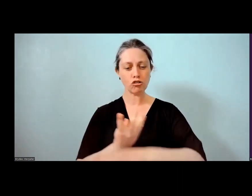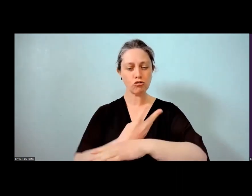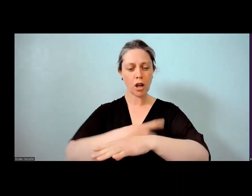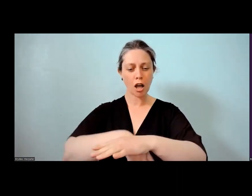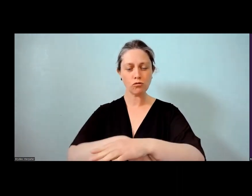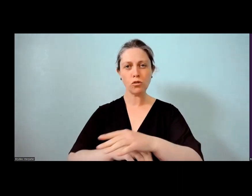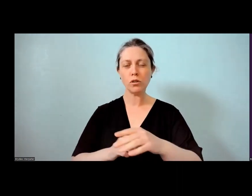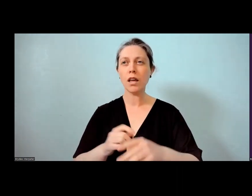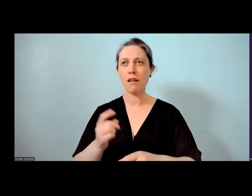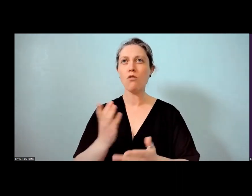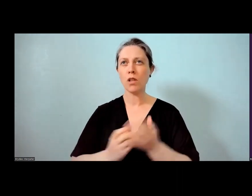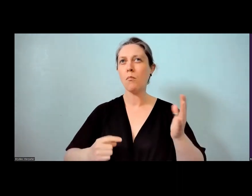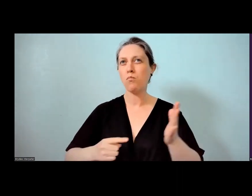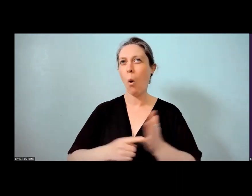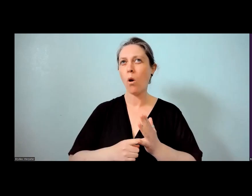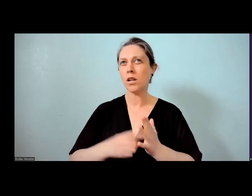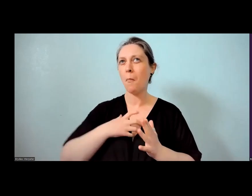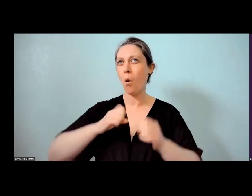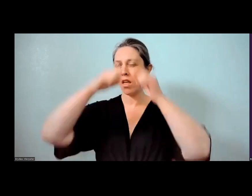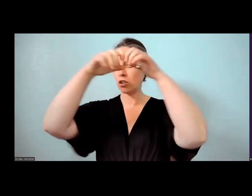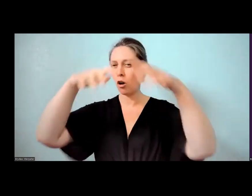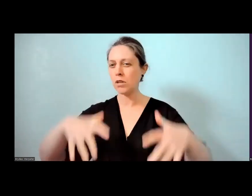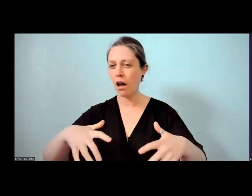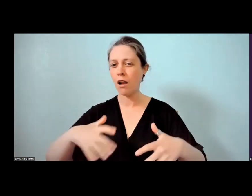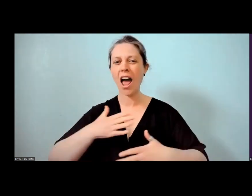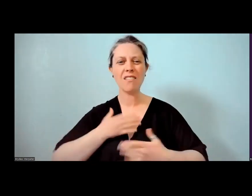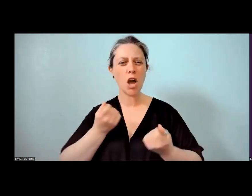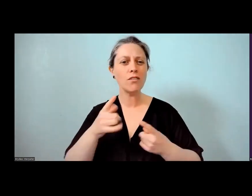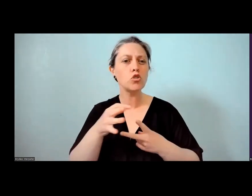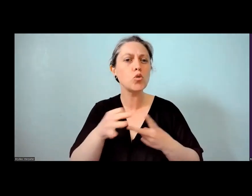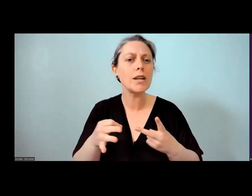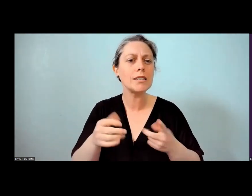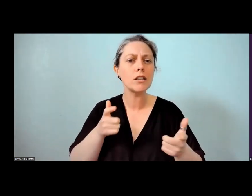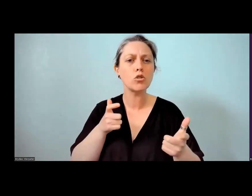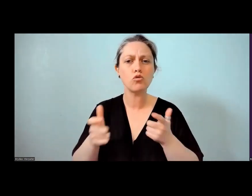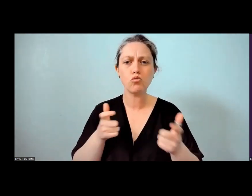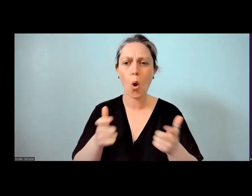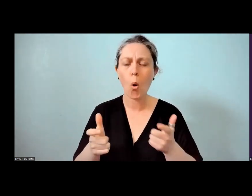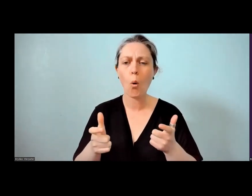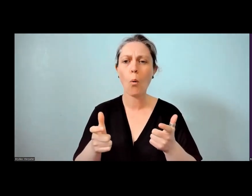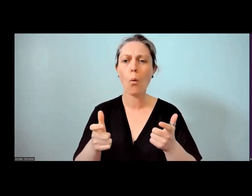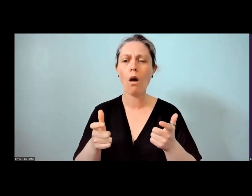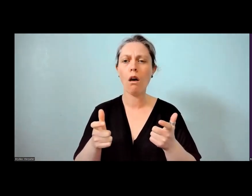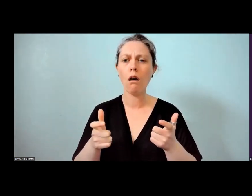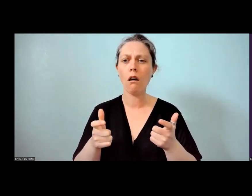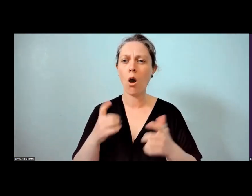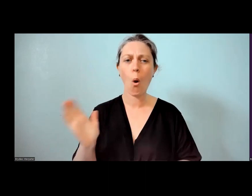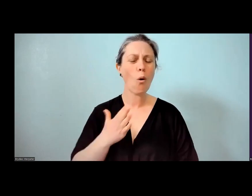I just love the idea about choice, about control, about, you know, that's what we all want, isn't it?